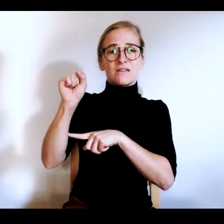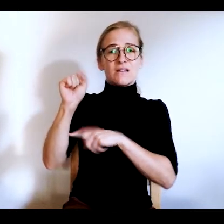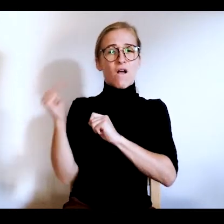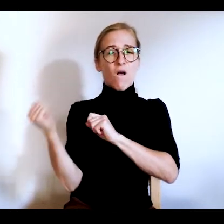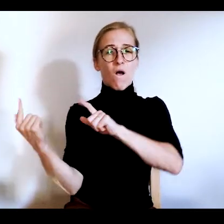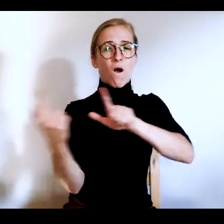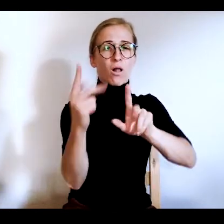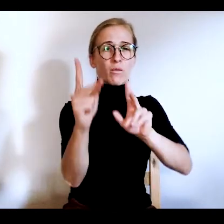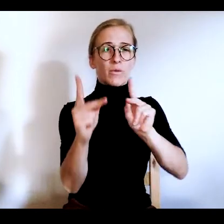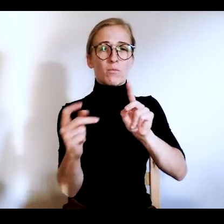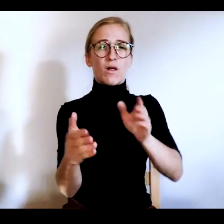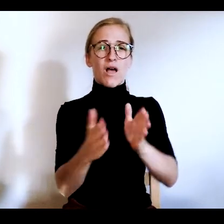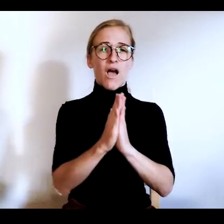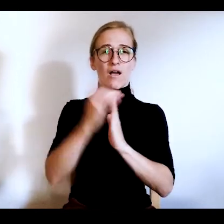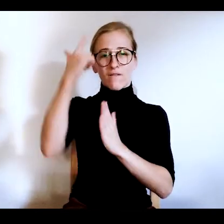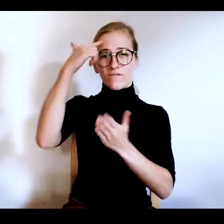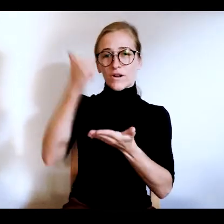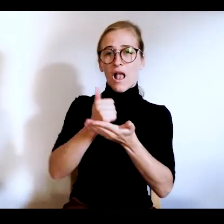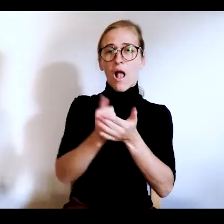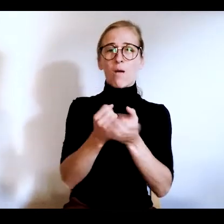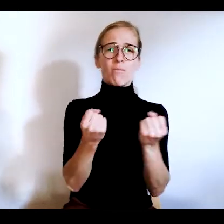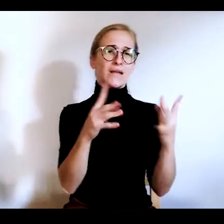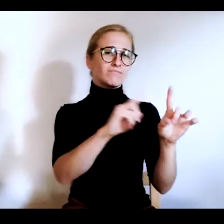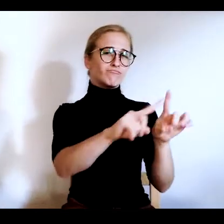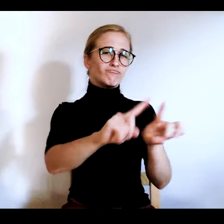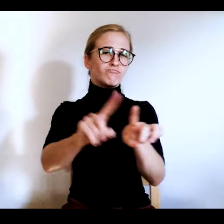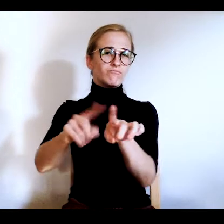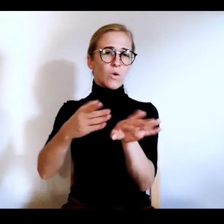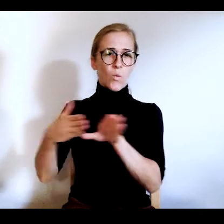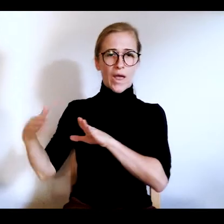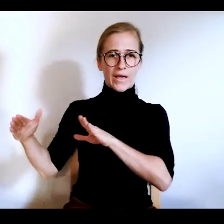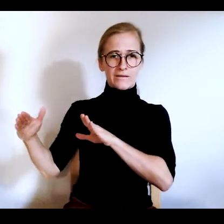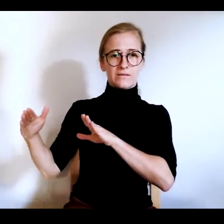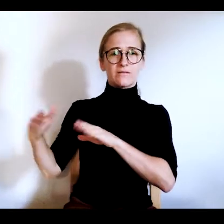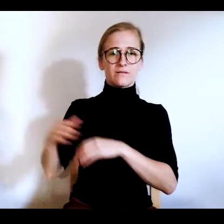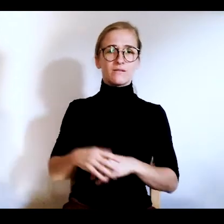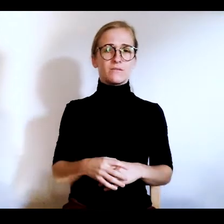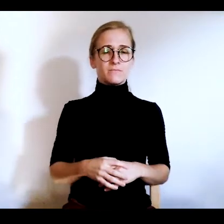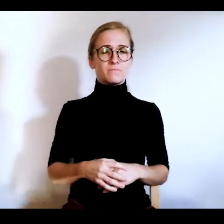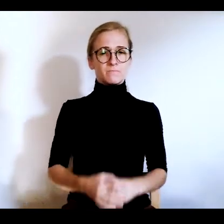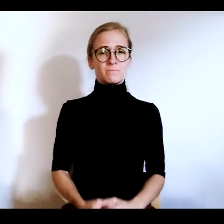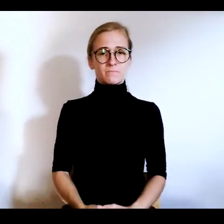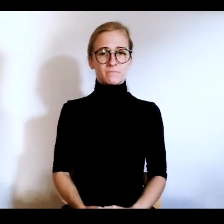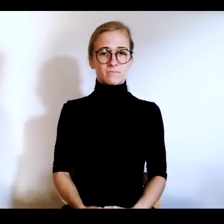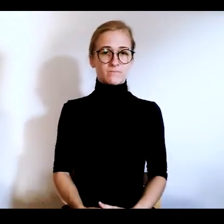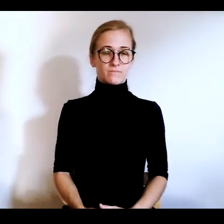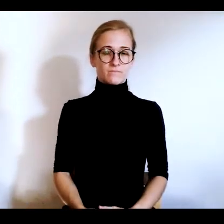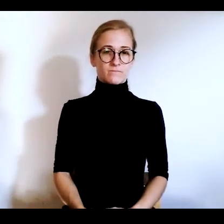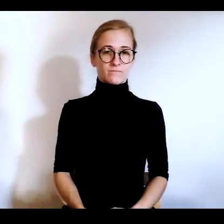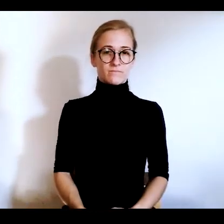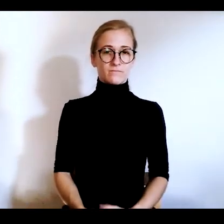of all these people who asked us for help in different ways,